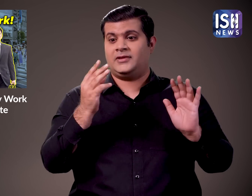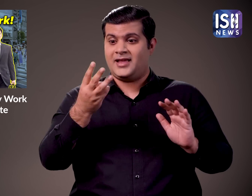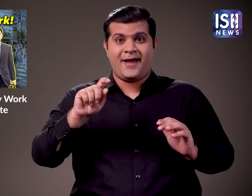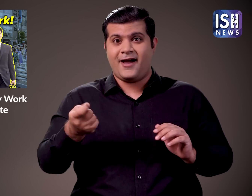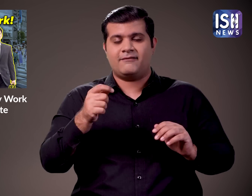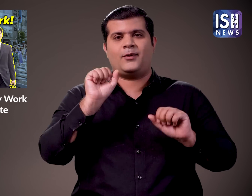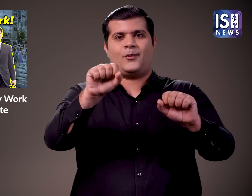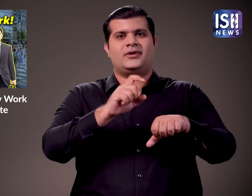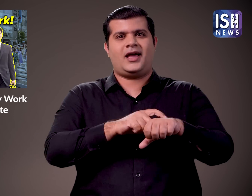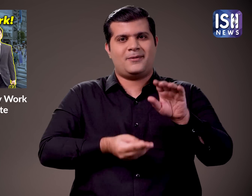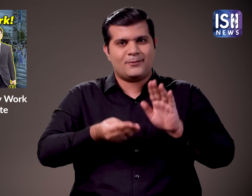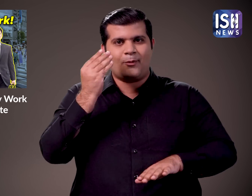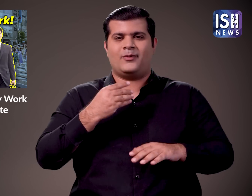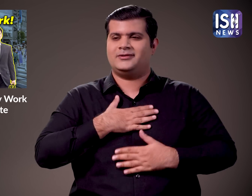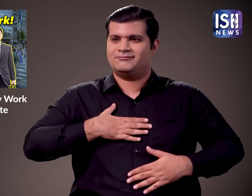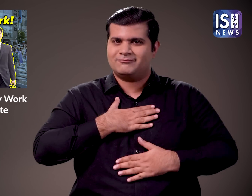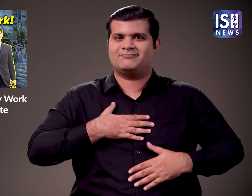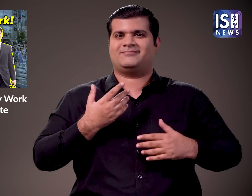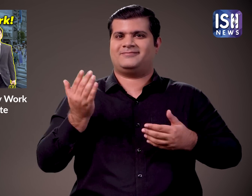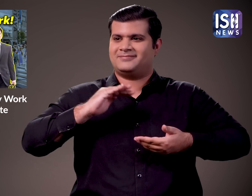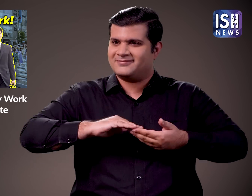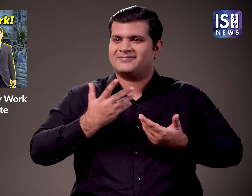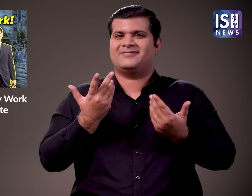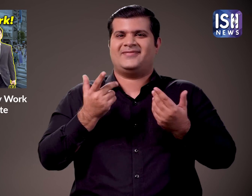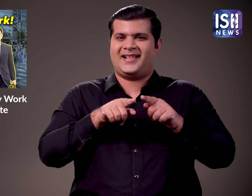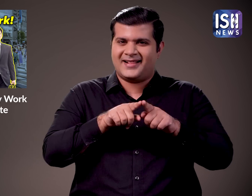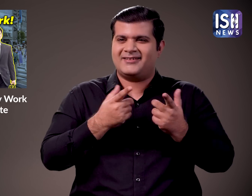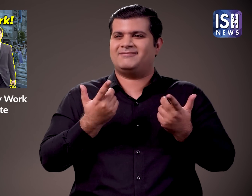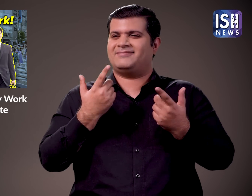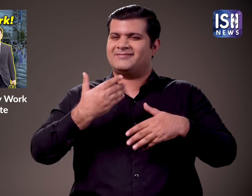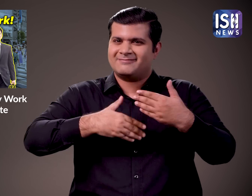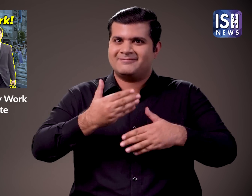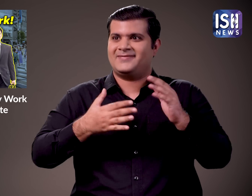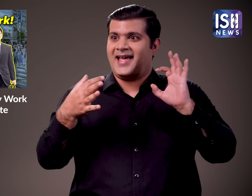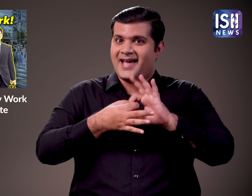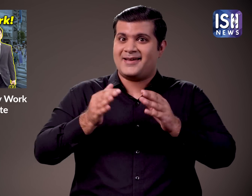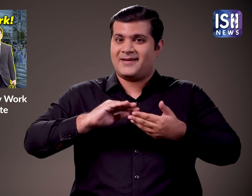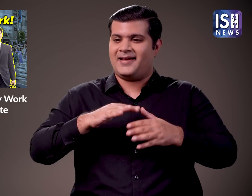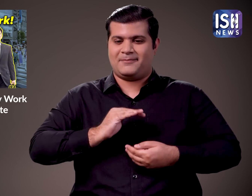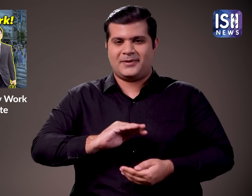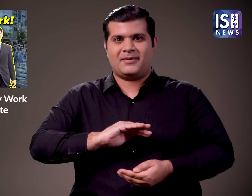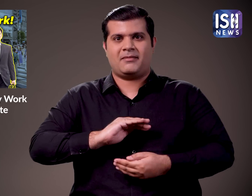This will enable couples to spend more time with each other, encouraging them to have children.